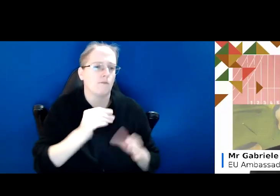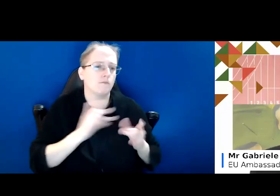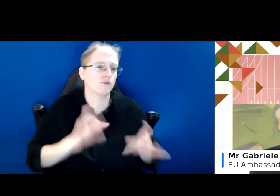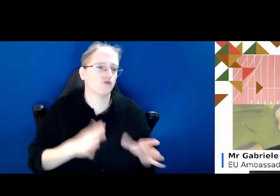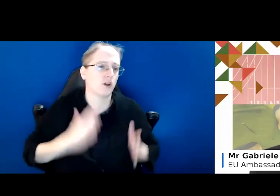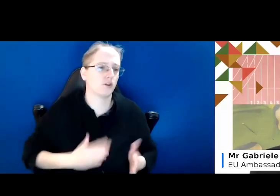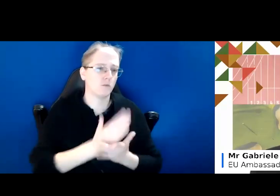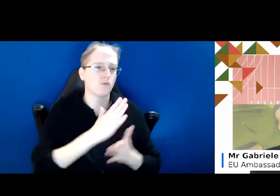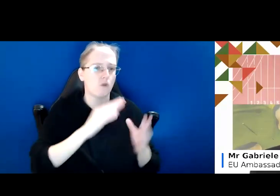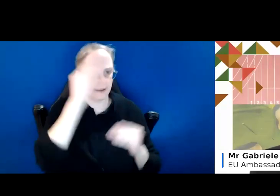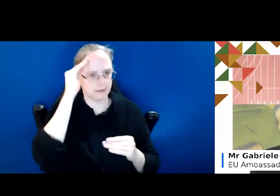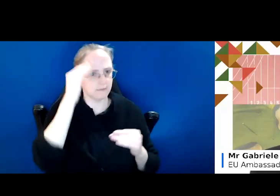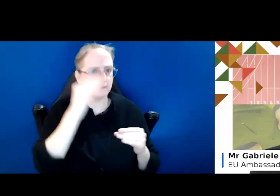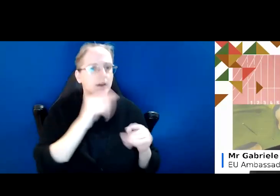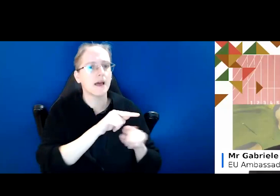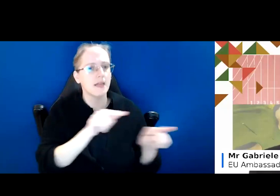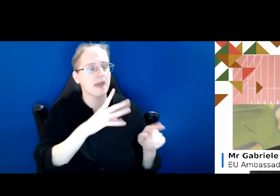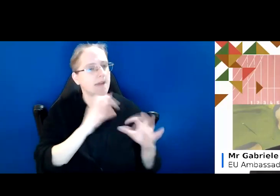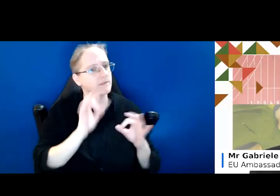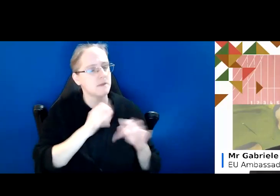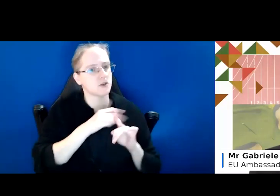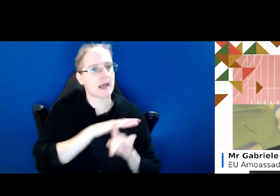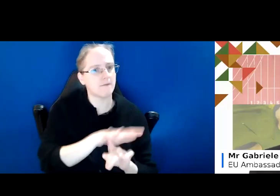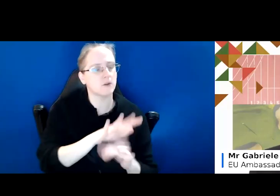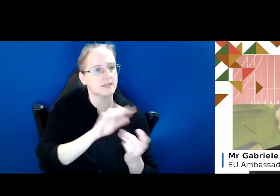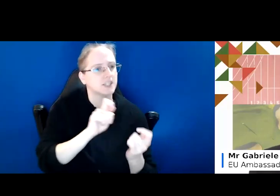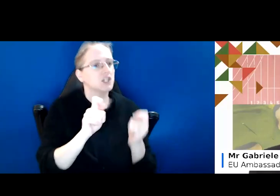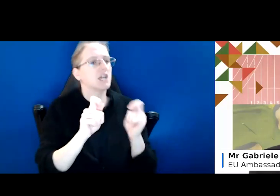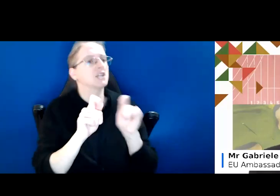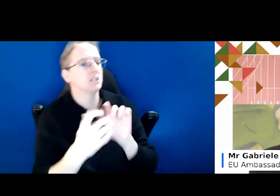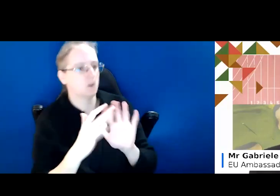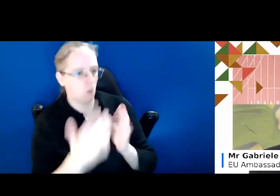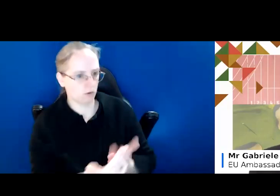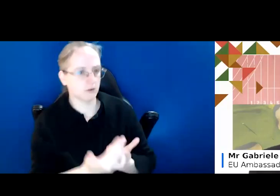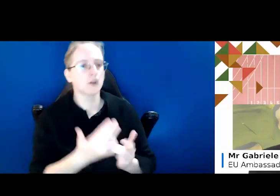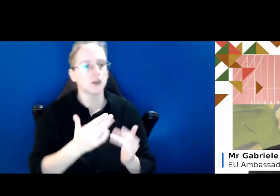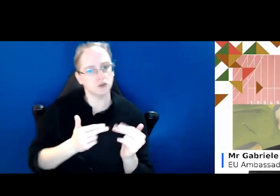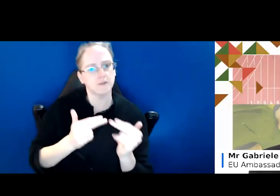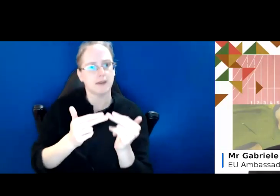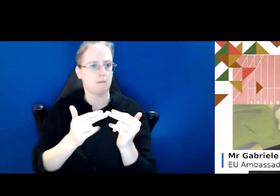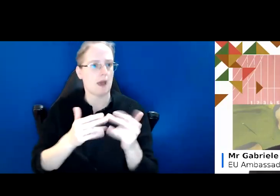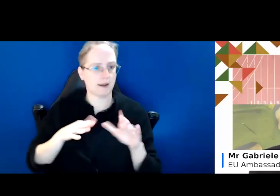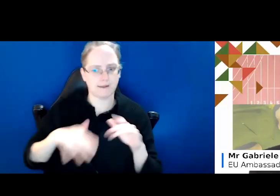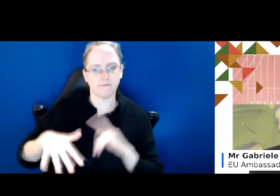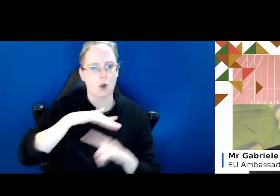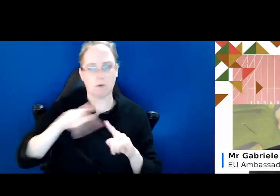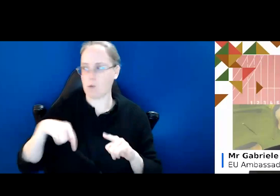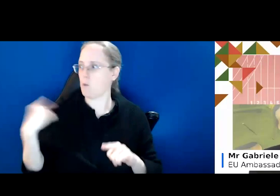have a unique role in moving the world towards a place where we all are equal.